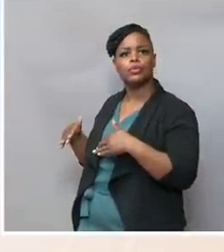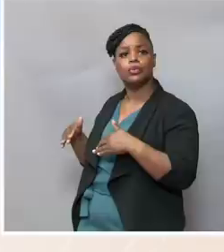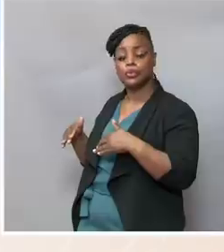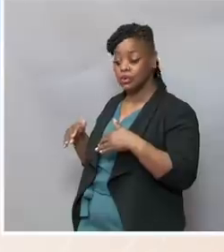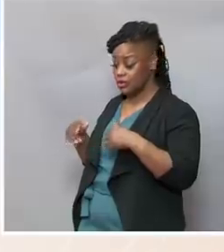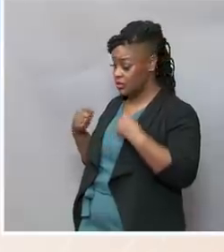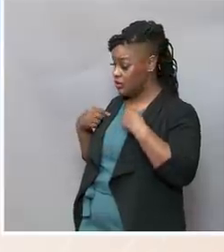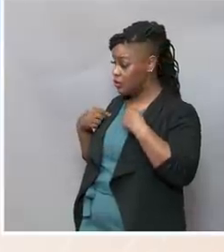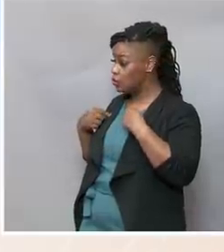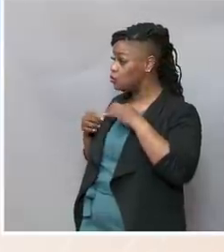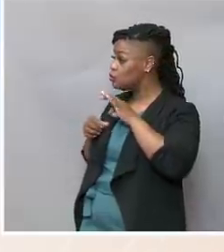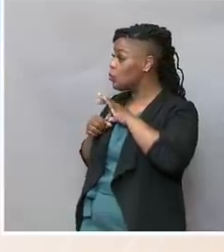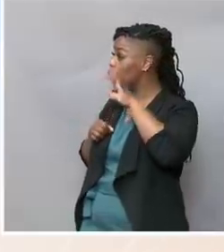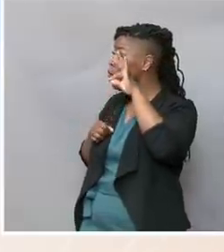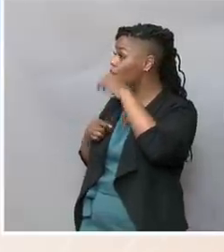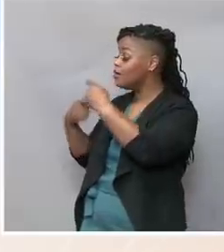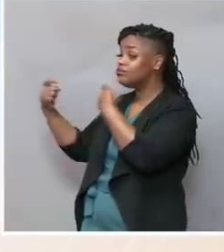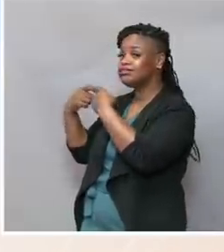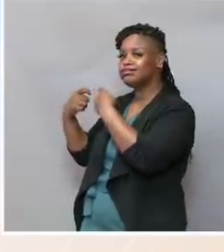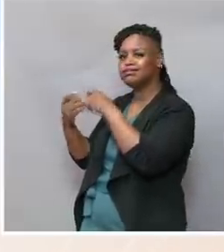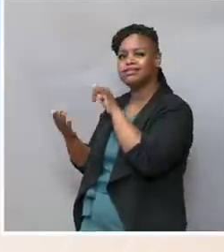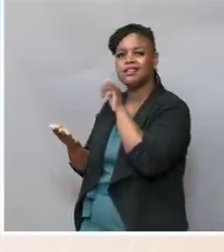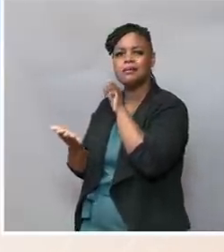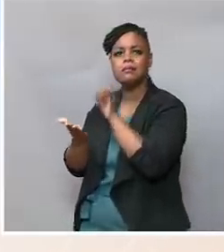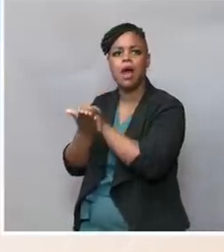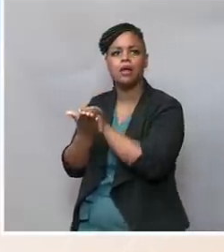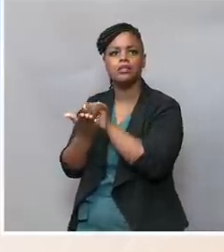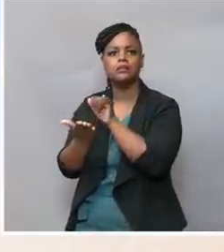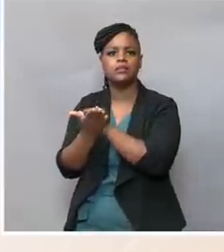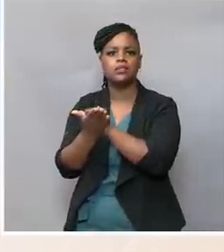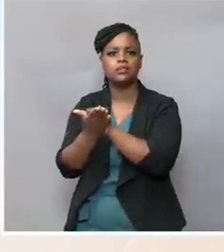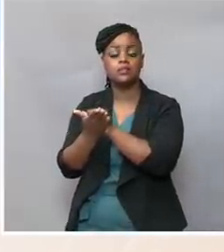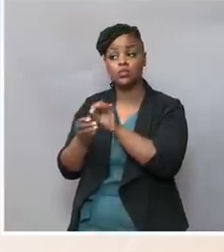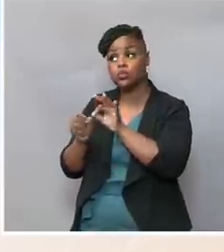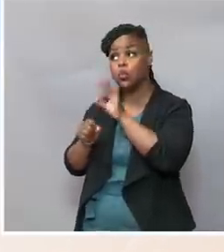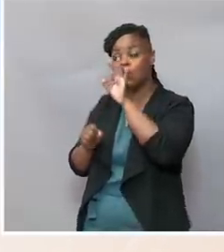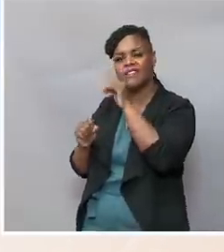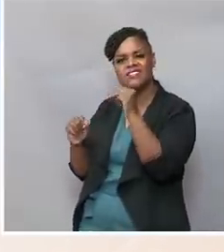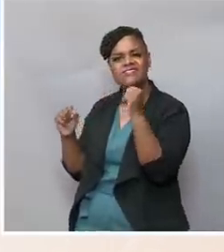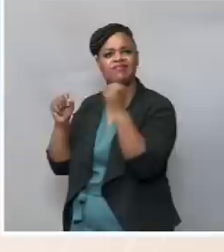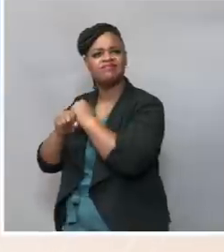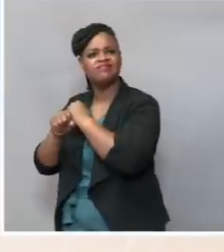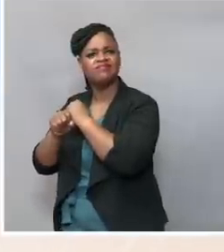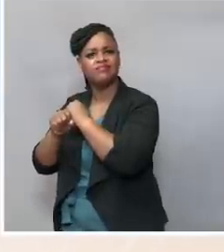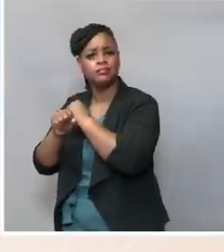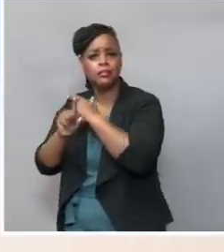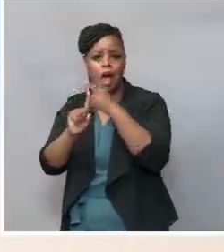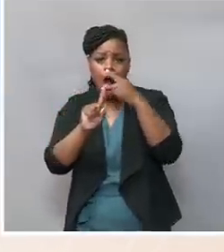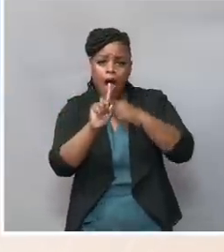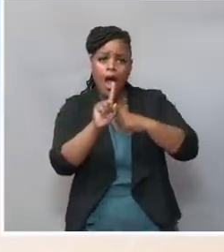Henry fought for his freedom several months later, again in November 1863.